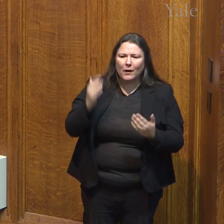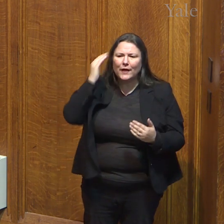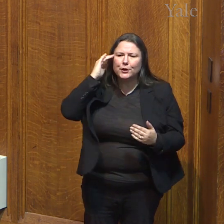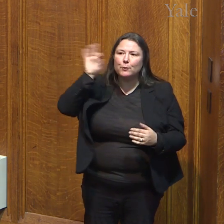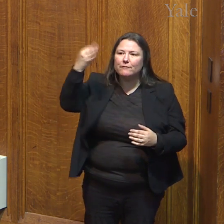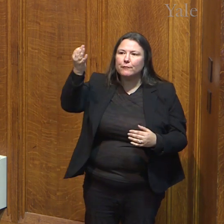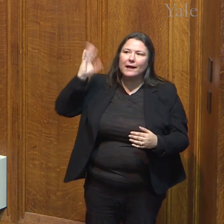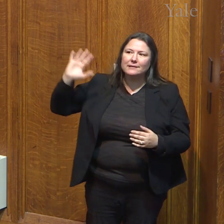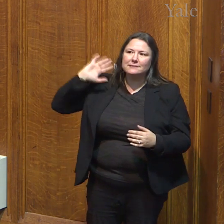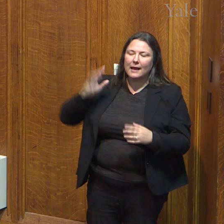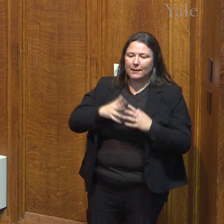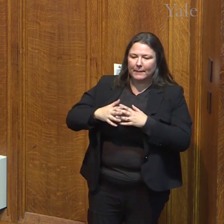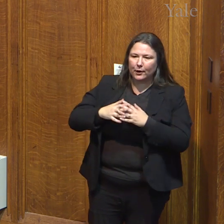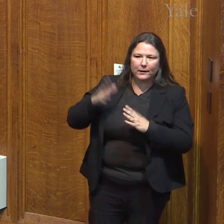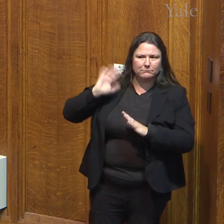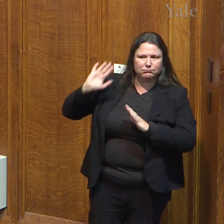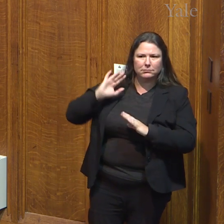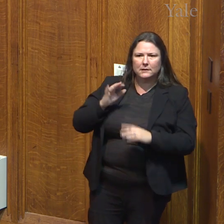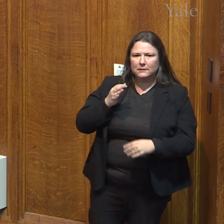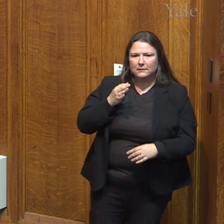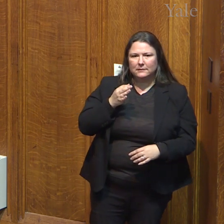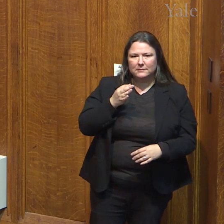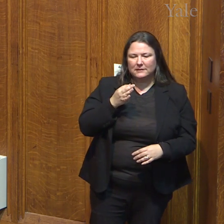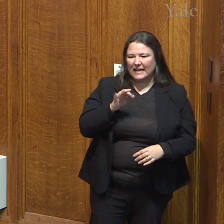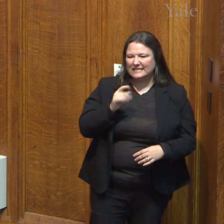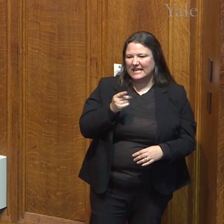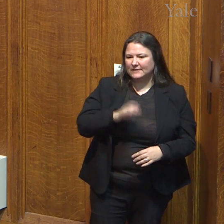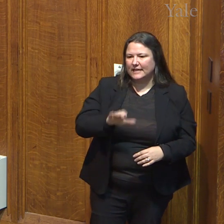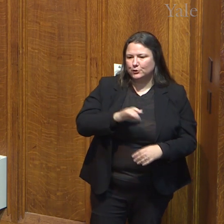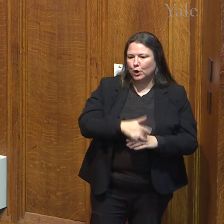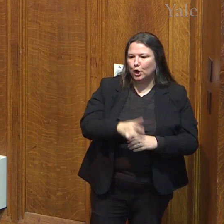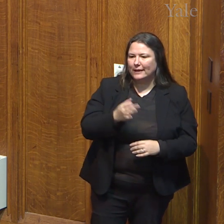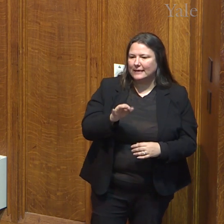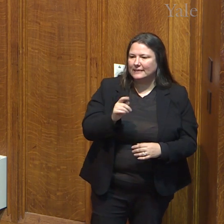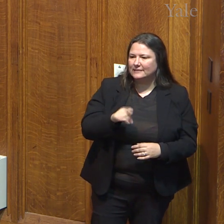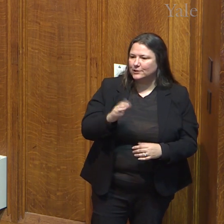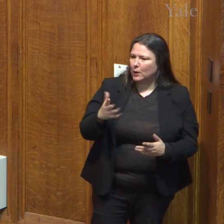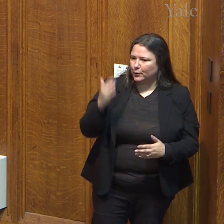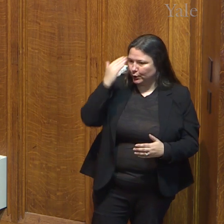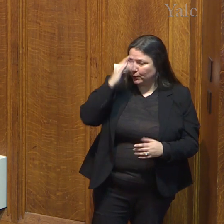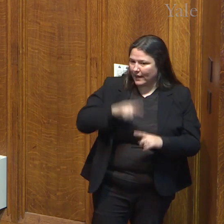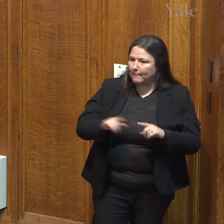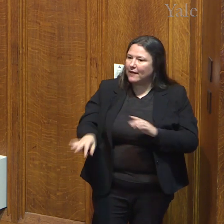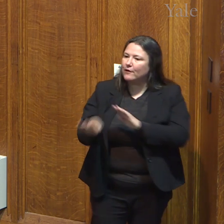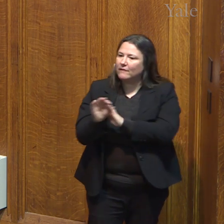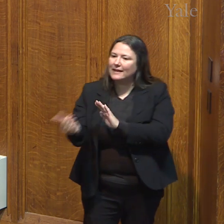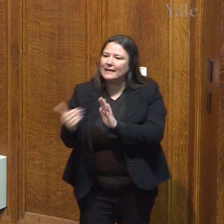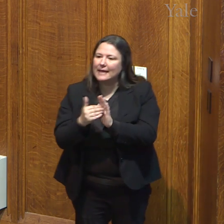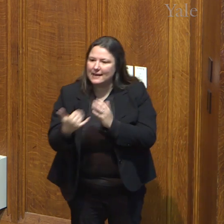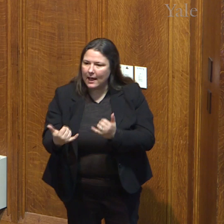and America in the early 19th century. Much of what Stokoe wrote about in linguistics